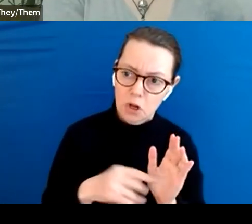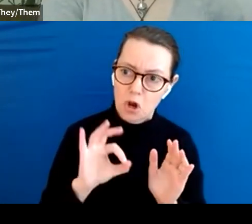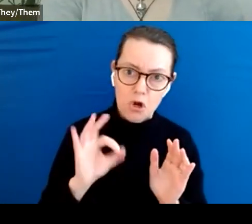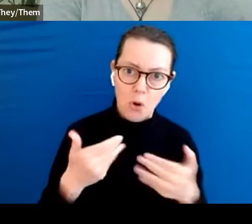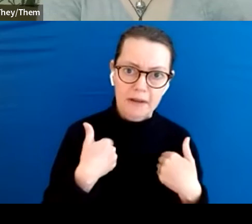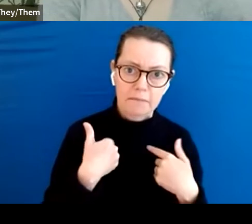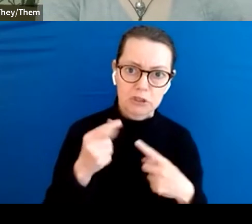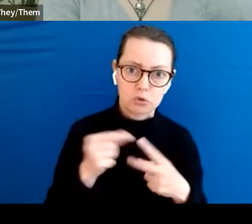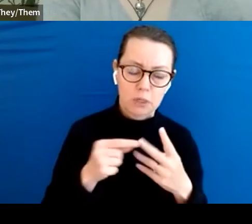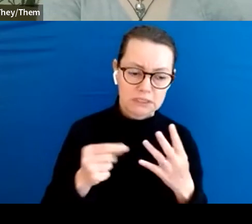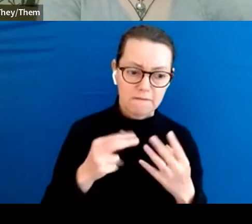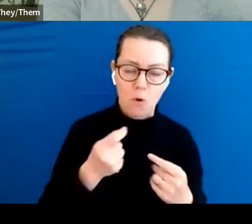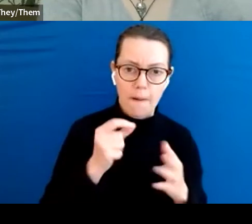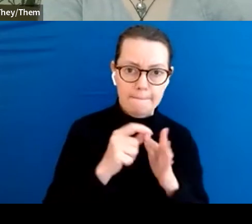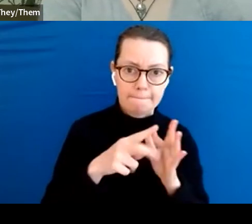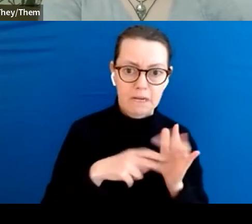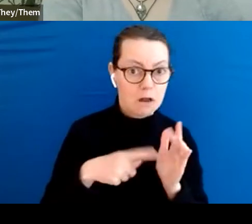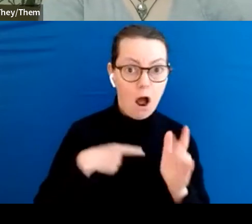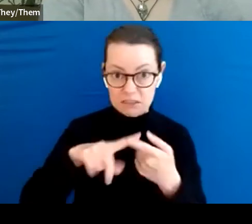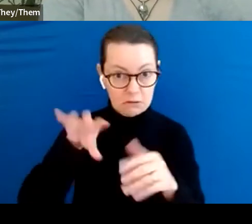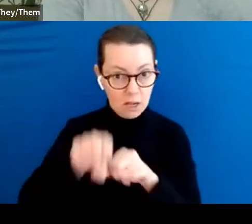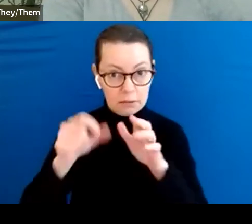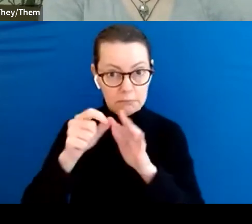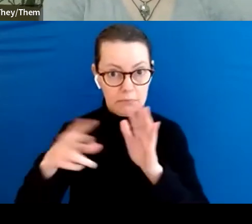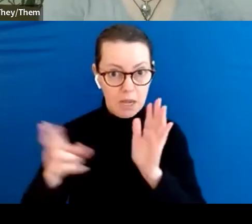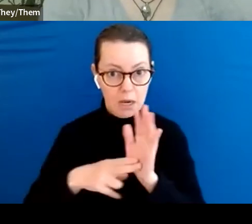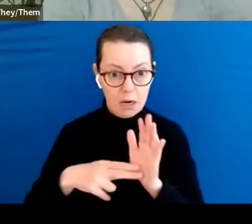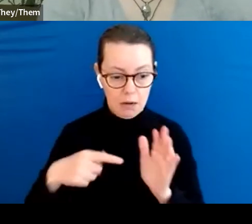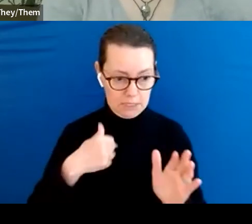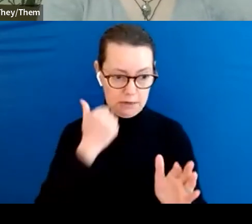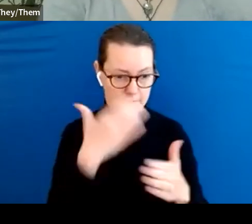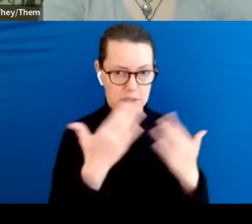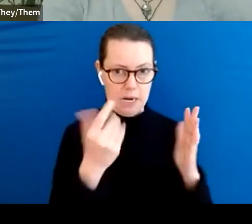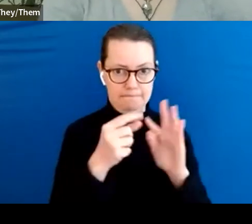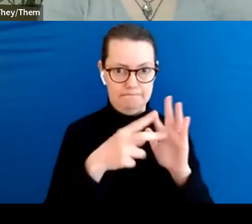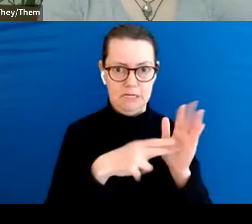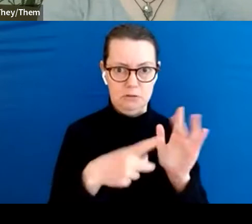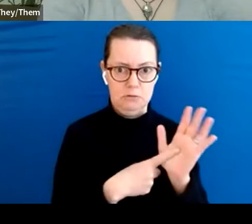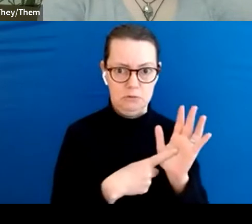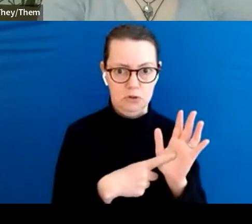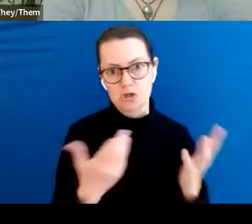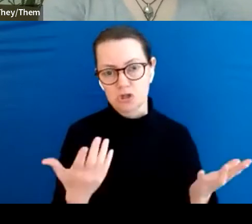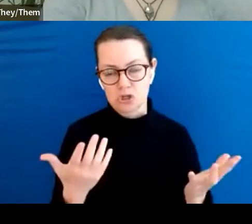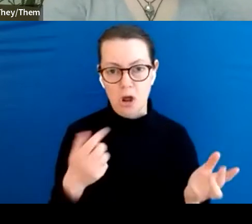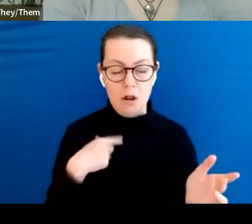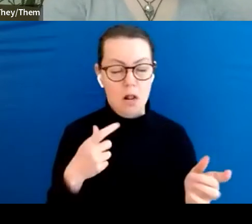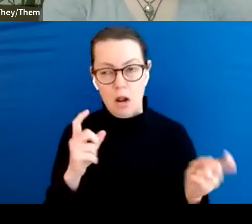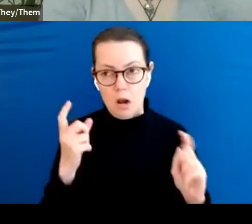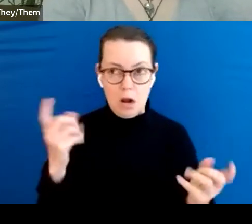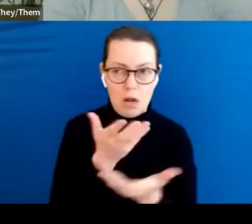I still hate reading in cursive, and to choose a pencil or a pen anytime. So all the answers for nothing.